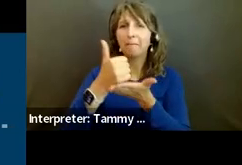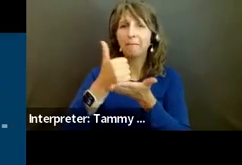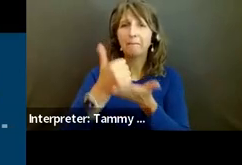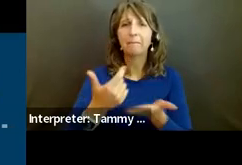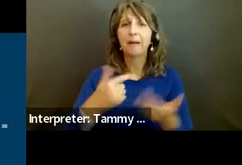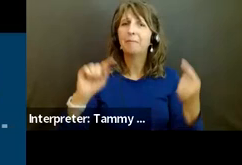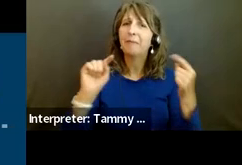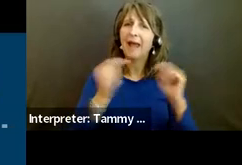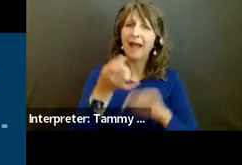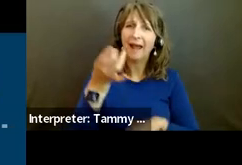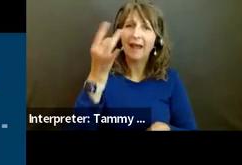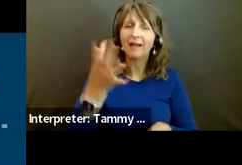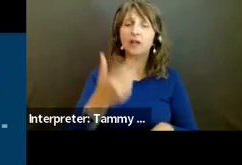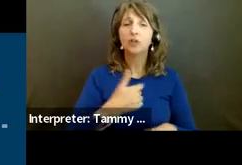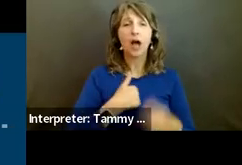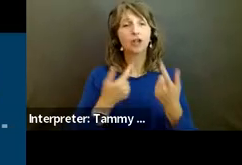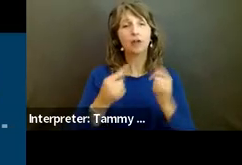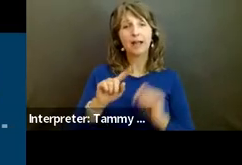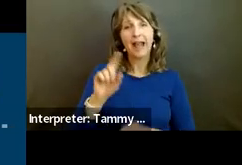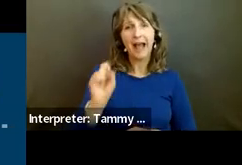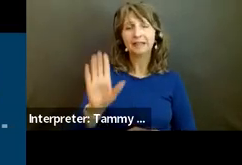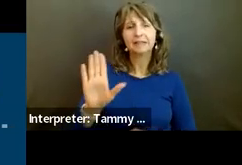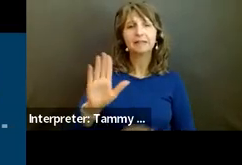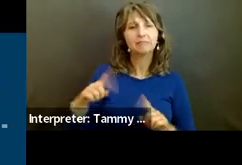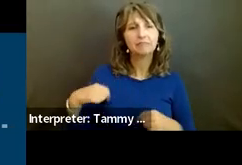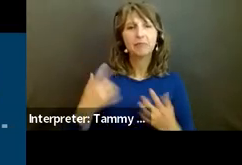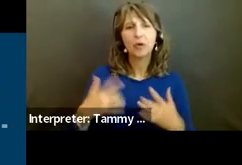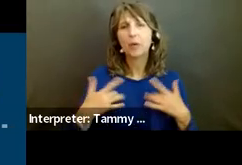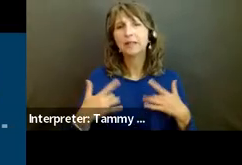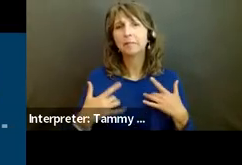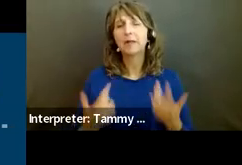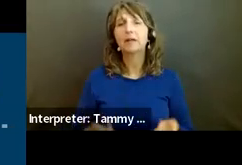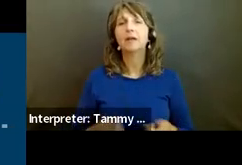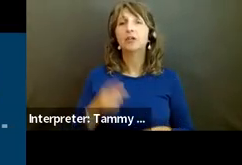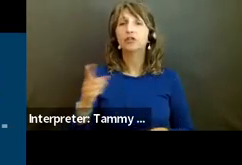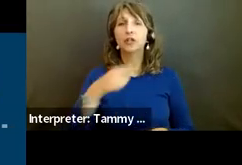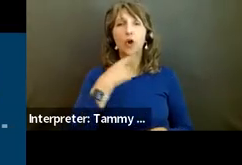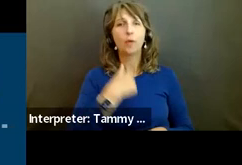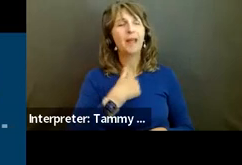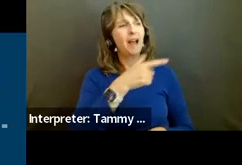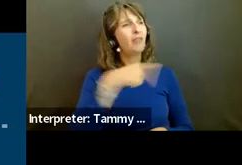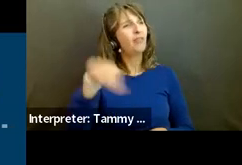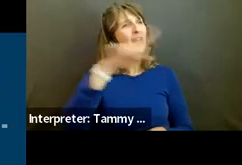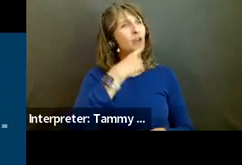So they told me I have diabetes, but I don't really eat me cakes or sweets or anything.